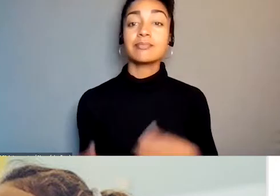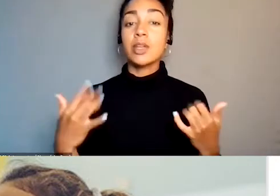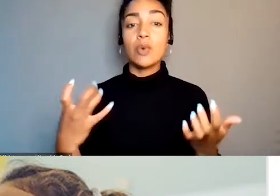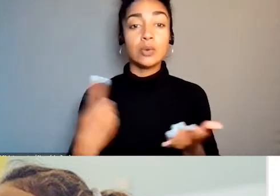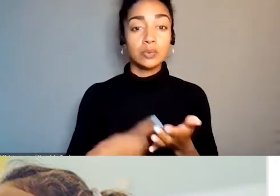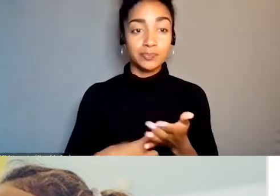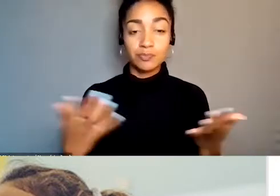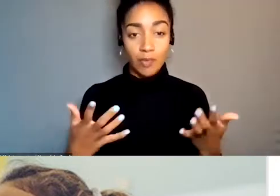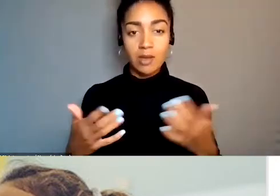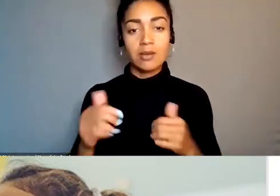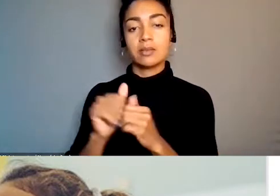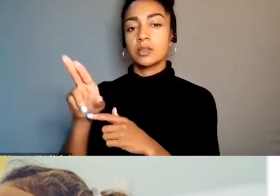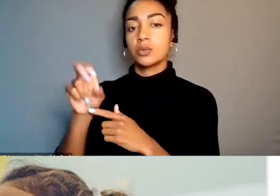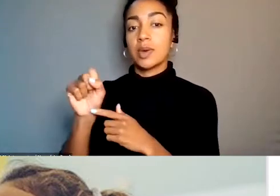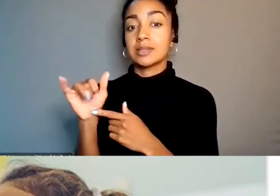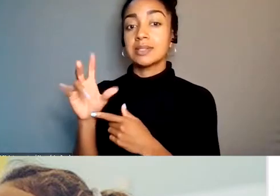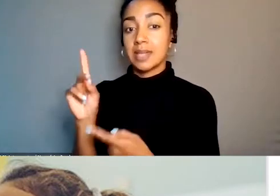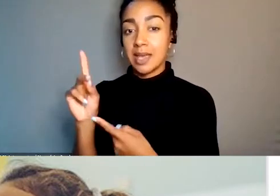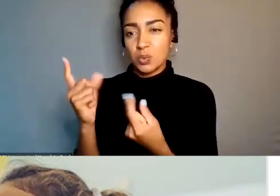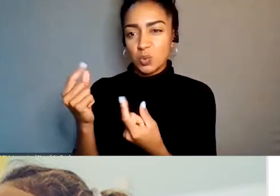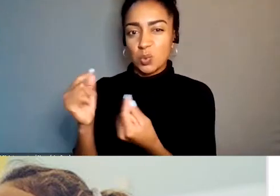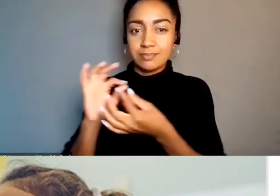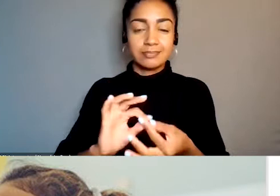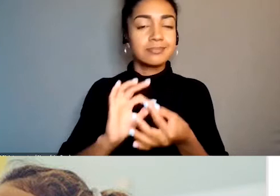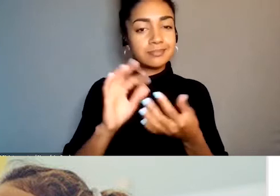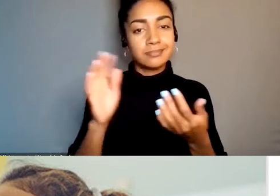USAID is doing in girls’ education and with adolescent girls.